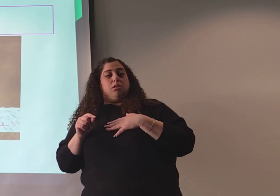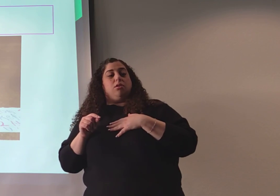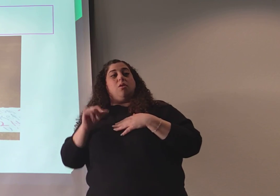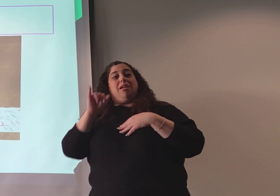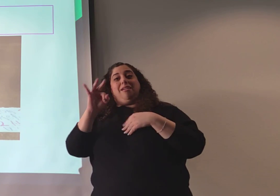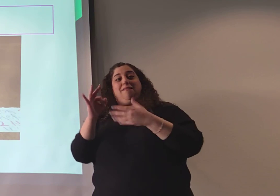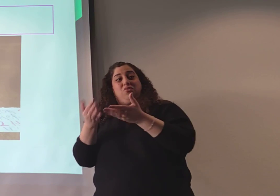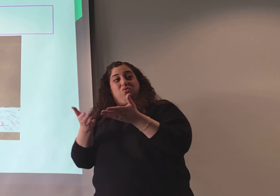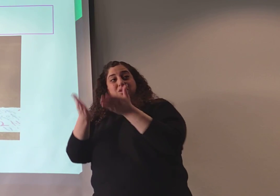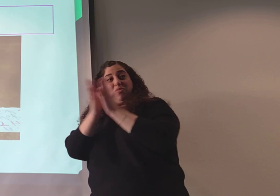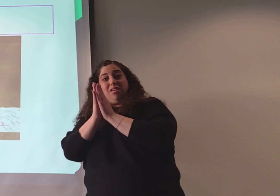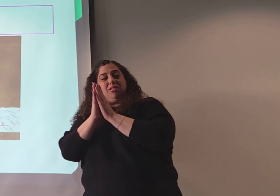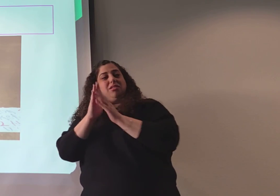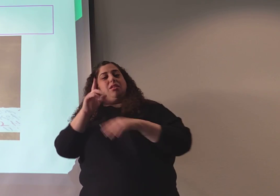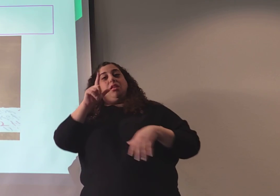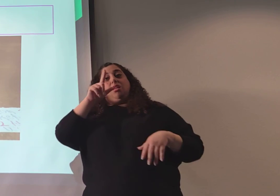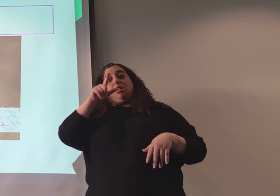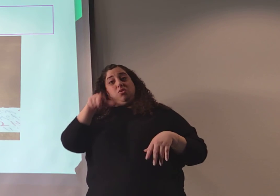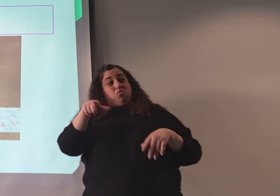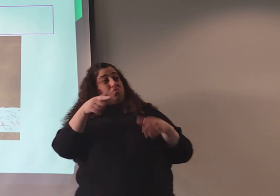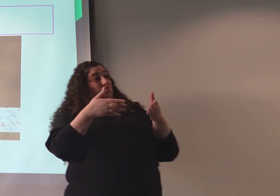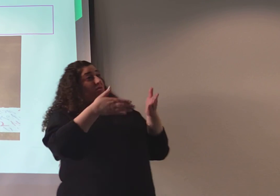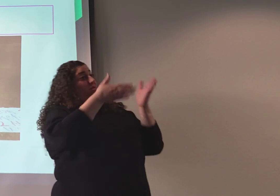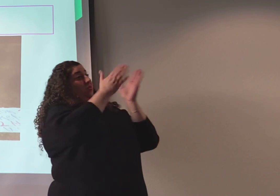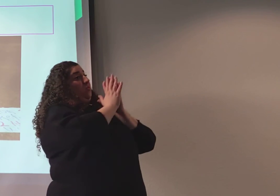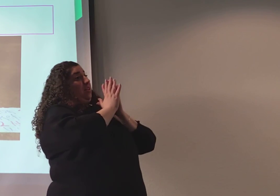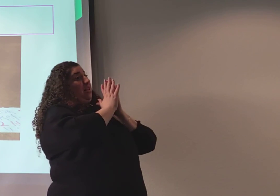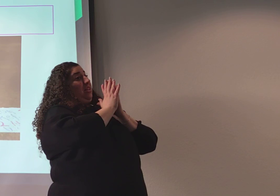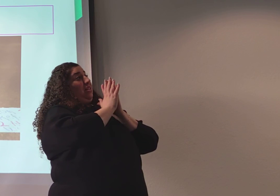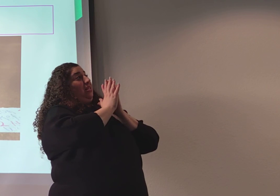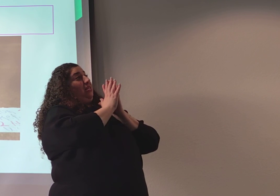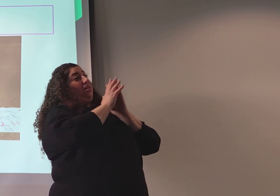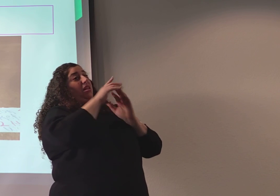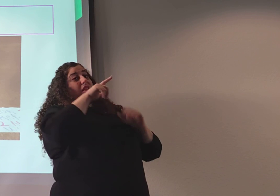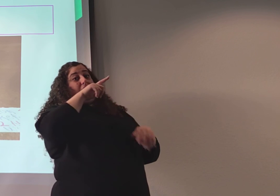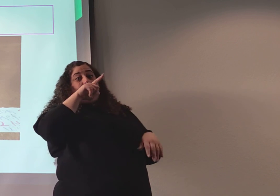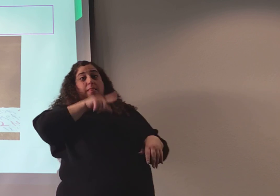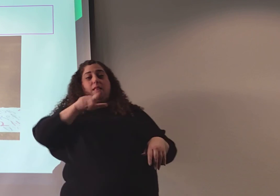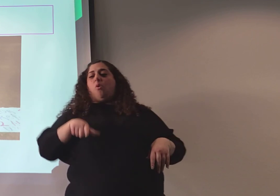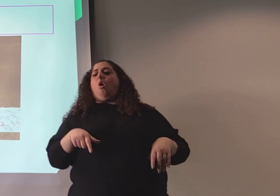I know it doesn't give you an exact answer, but it kind of is one of those areas that